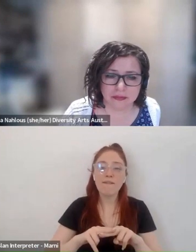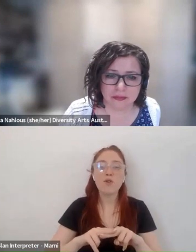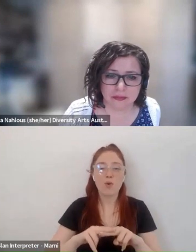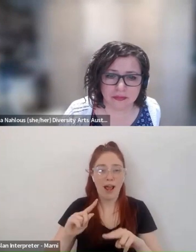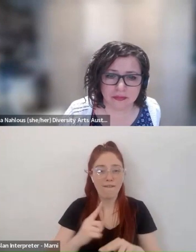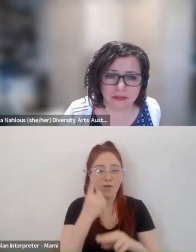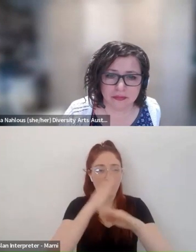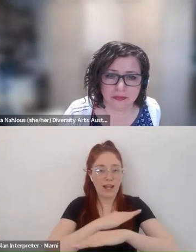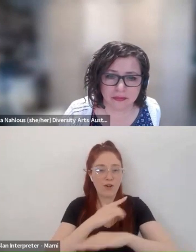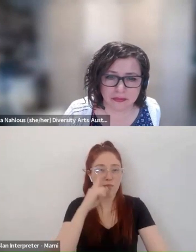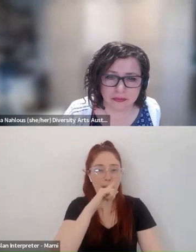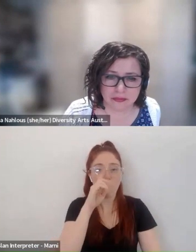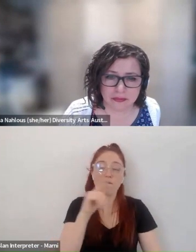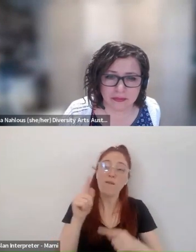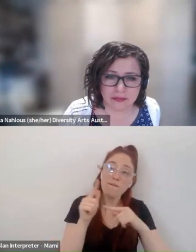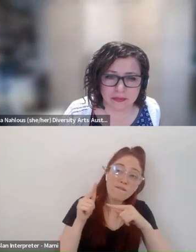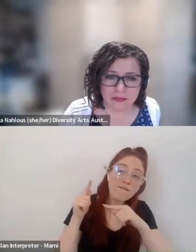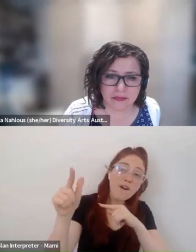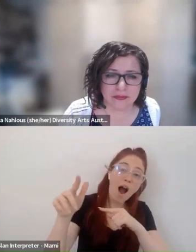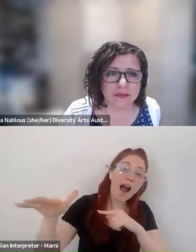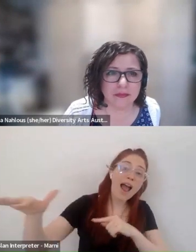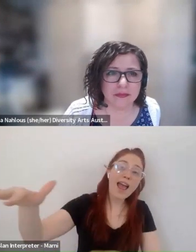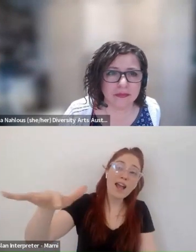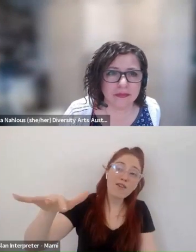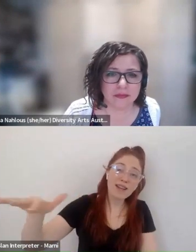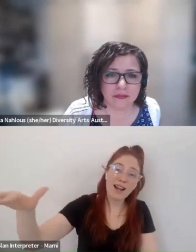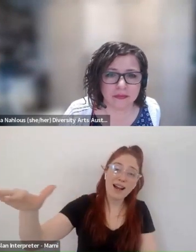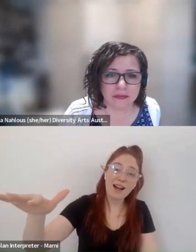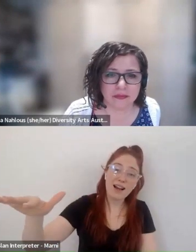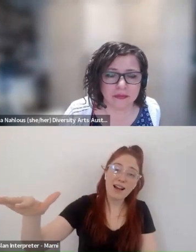boards, for the love of God, check the internet connections,